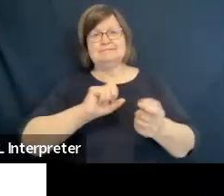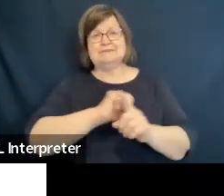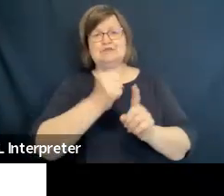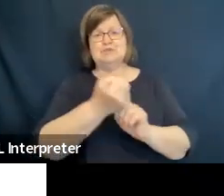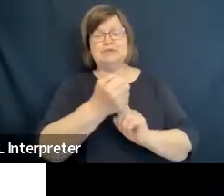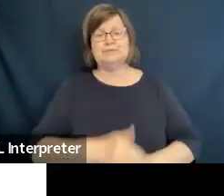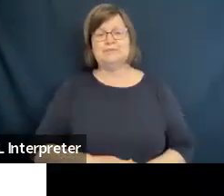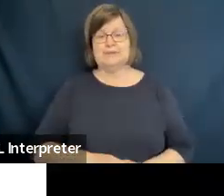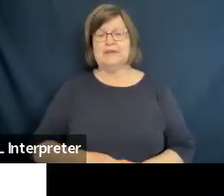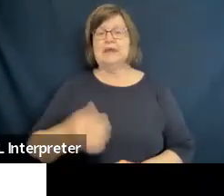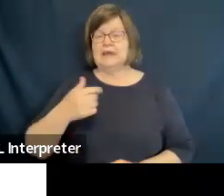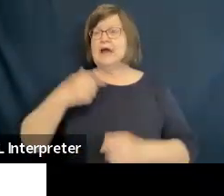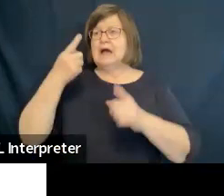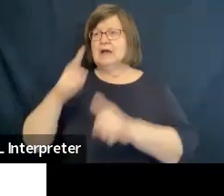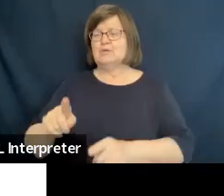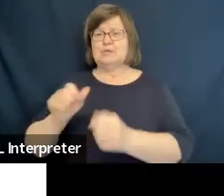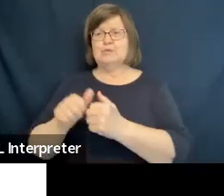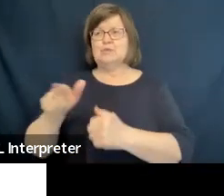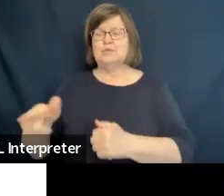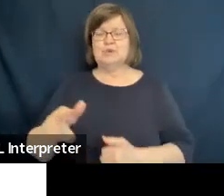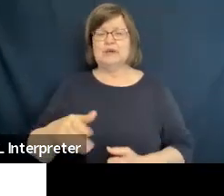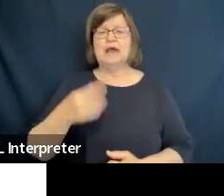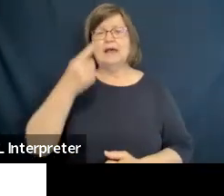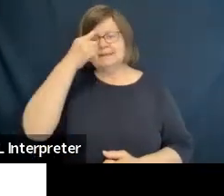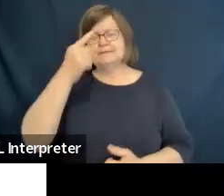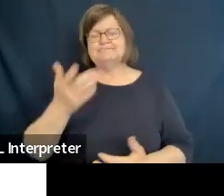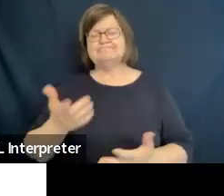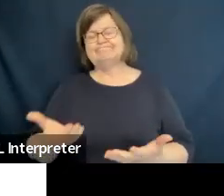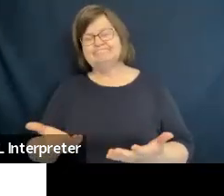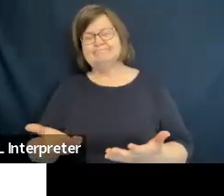Yeah, I agree with that, and I think one way just generally for all these